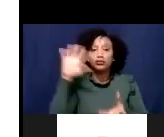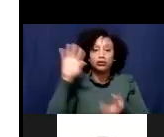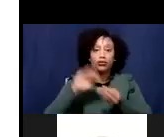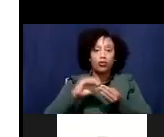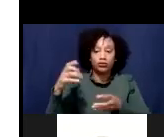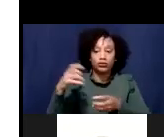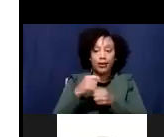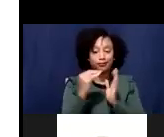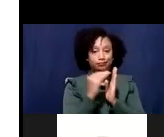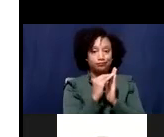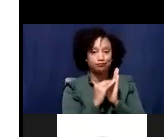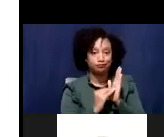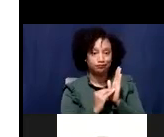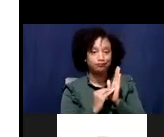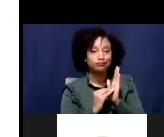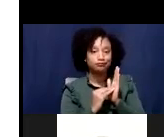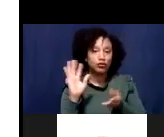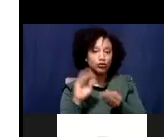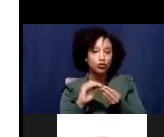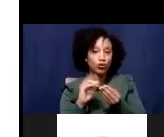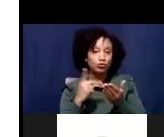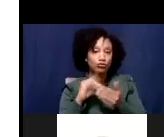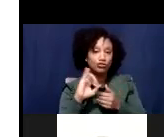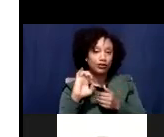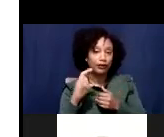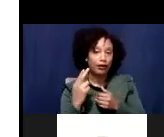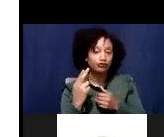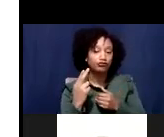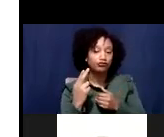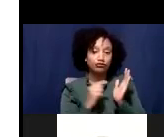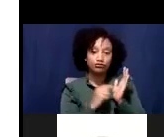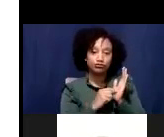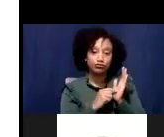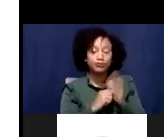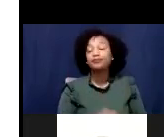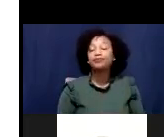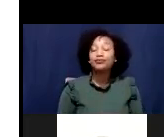for total project cash expenses. Think about your project budget expense